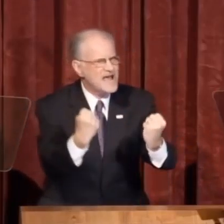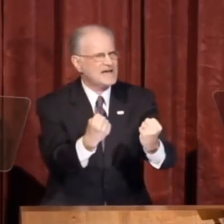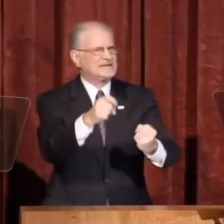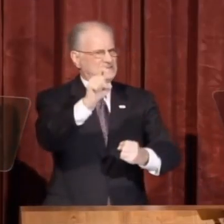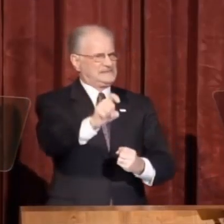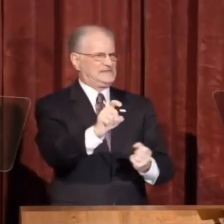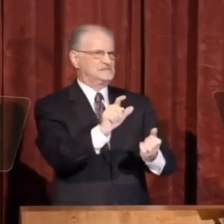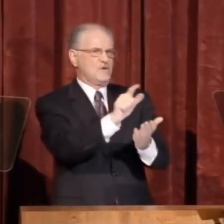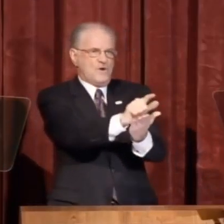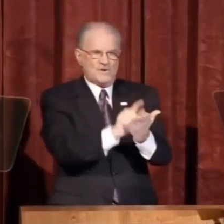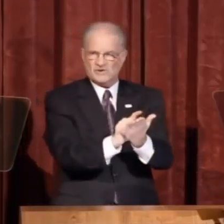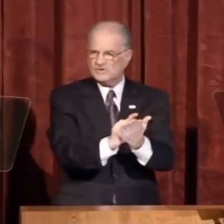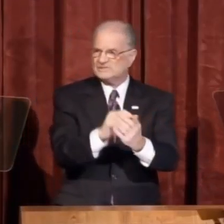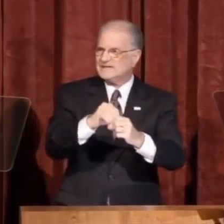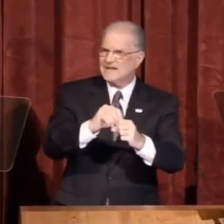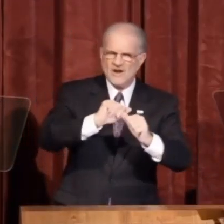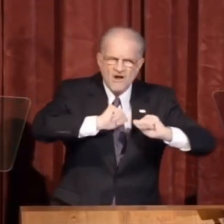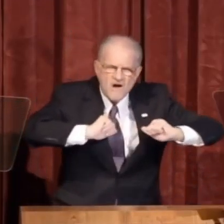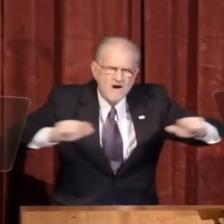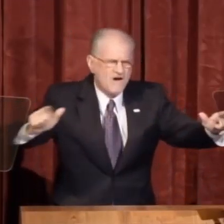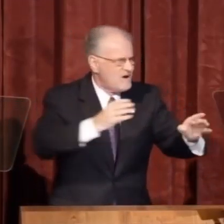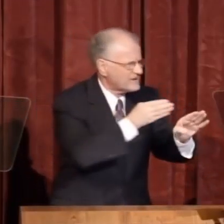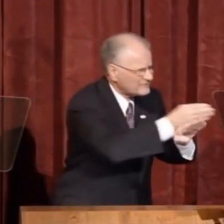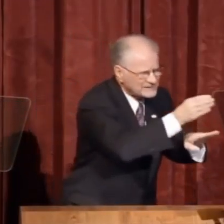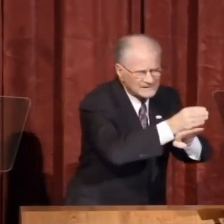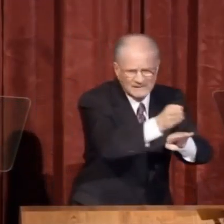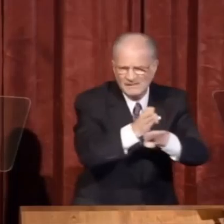and there is so much we can contribute to the opportunities